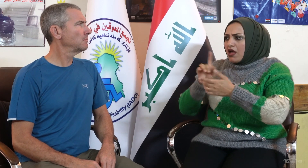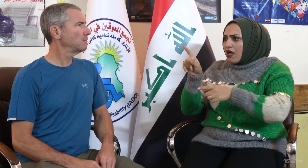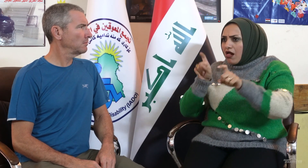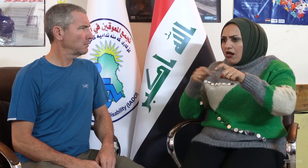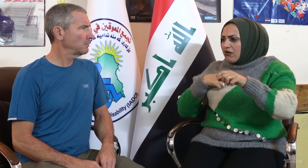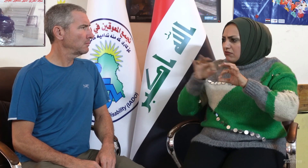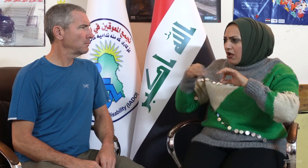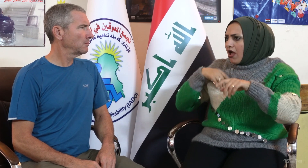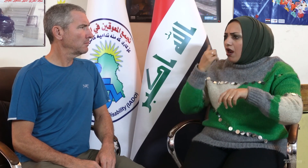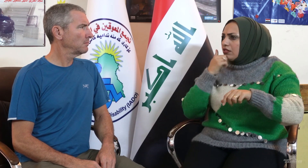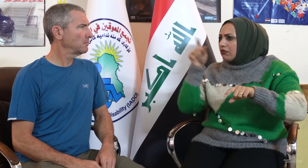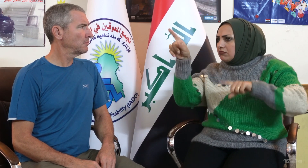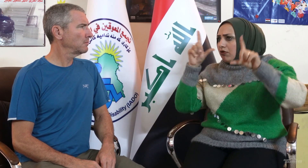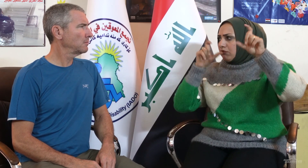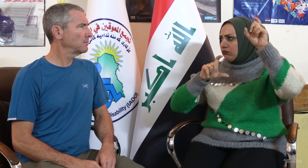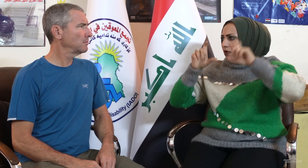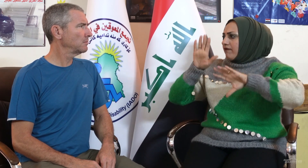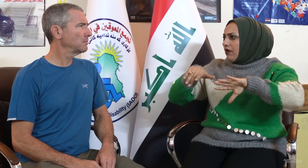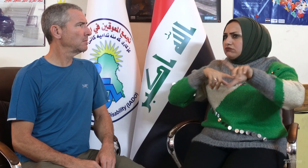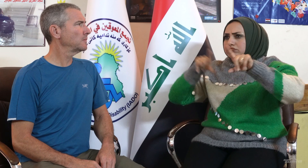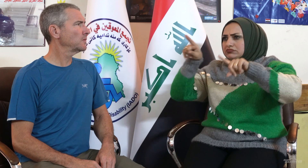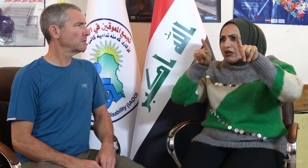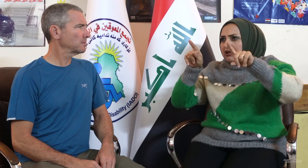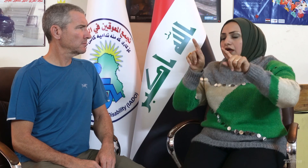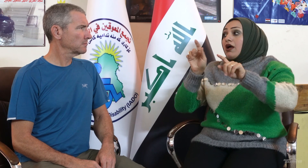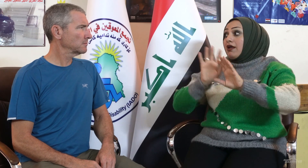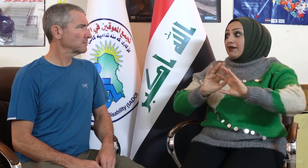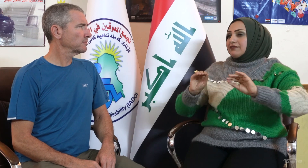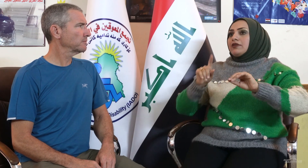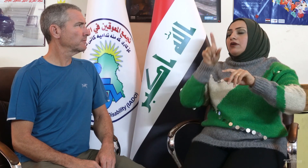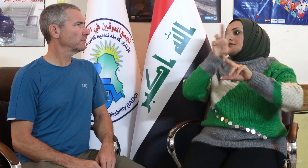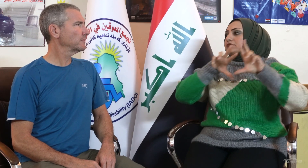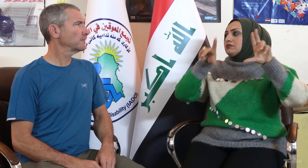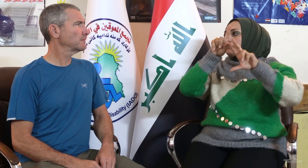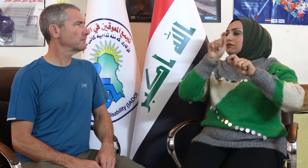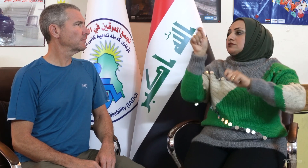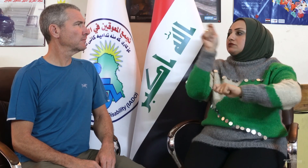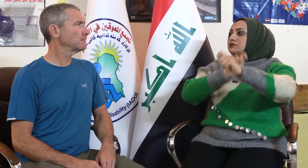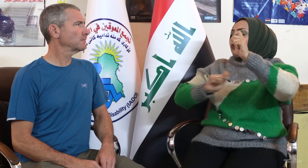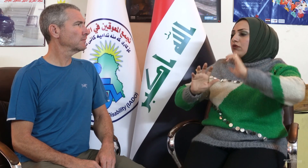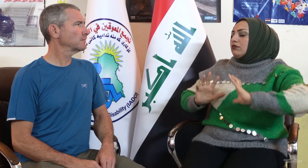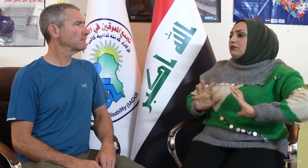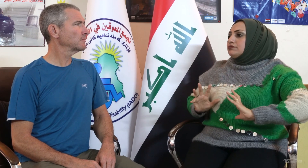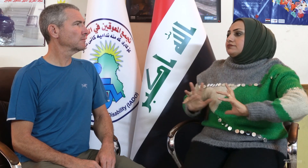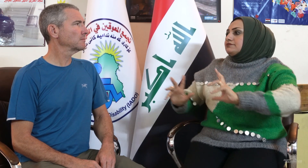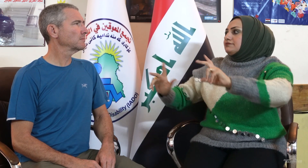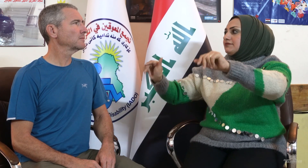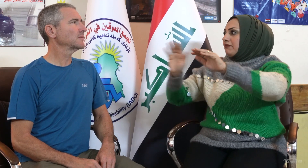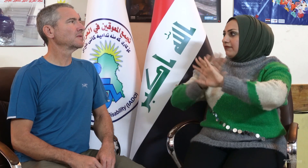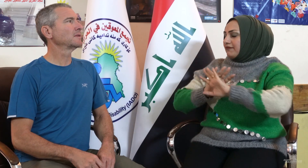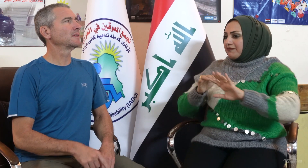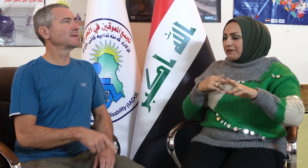have been pushing for a space like this. And the UN was able to provide support for this.